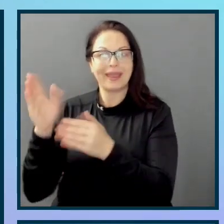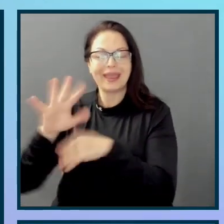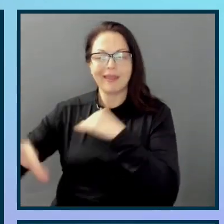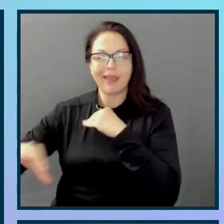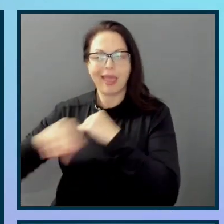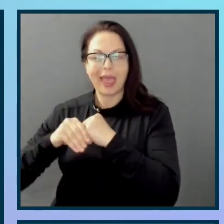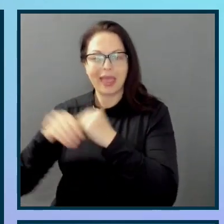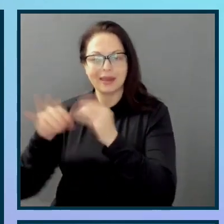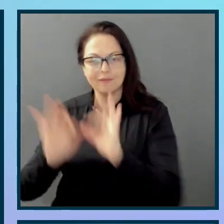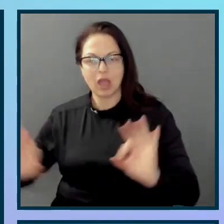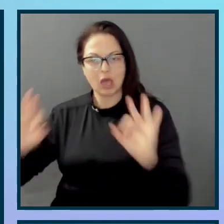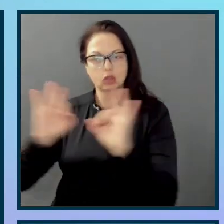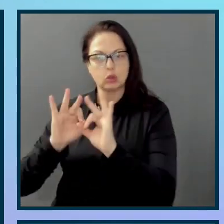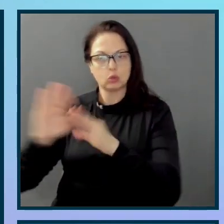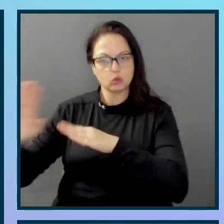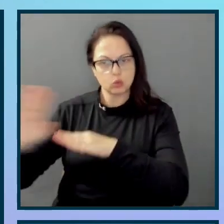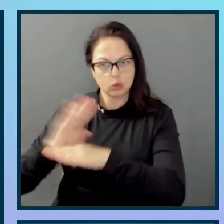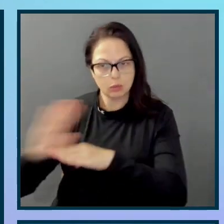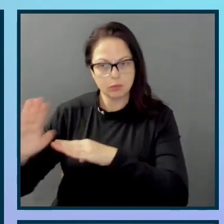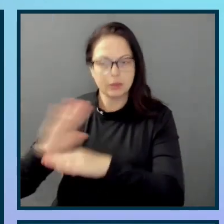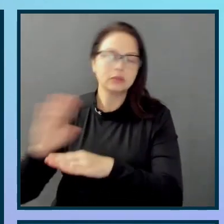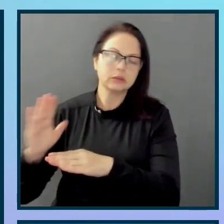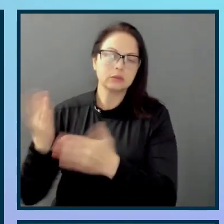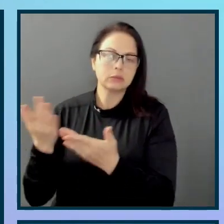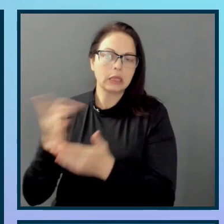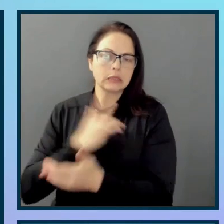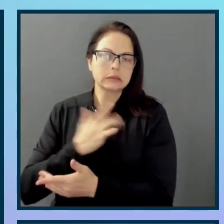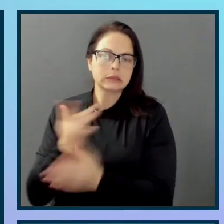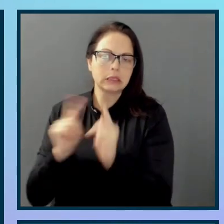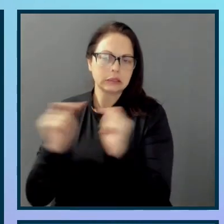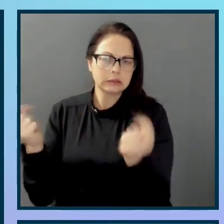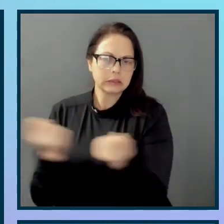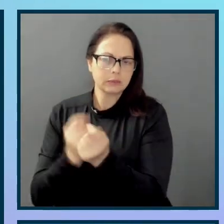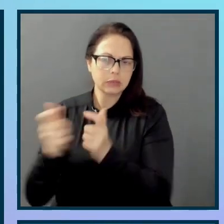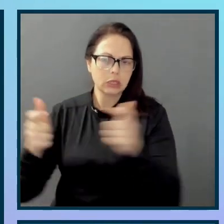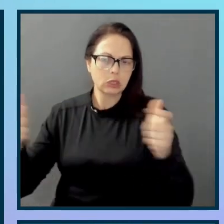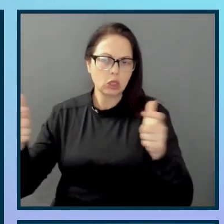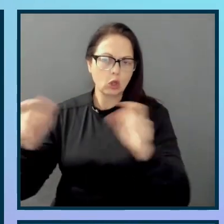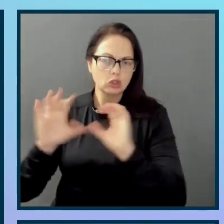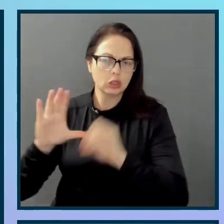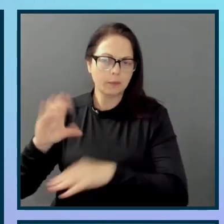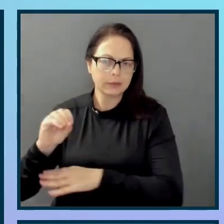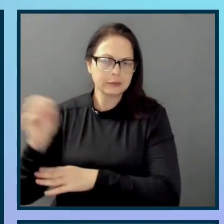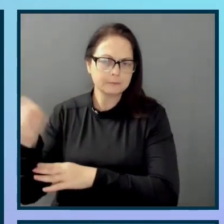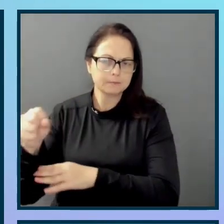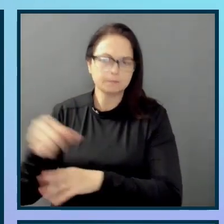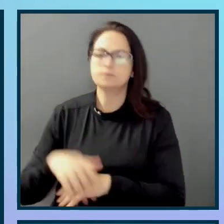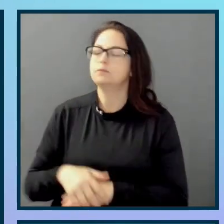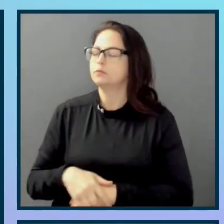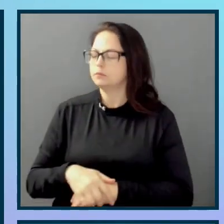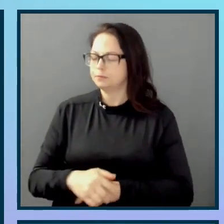'cause most teams are within large organizations. And so have to who work together well with other teams. And in order to do this,